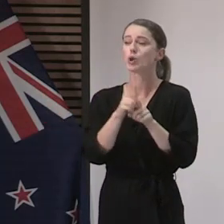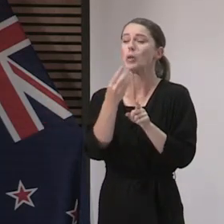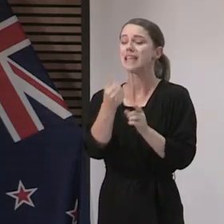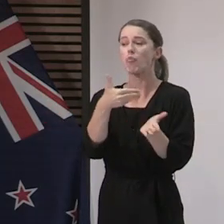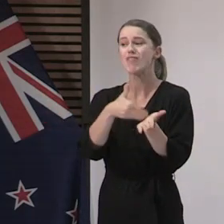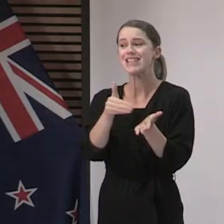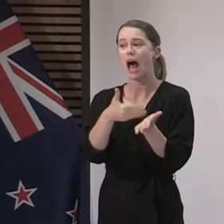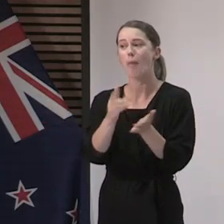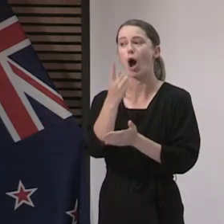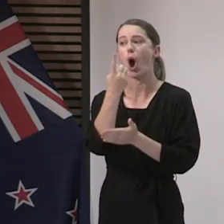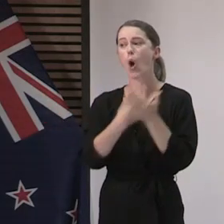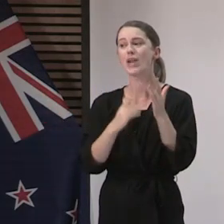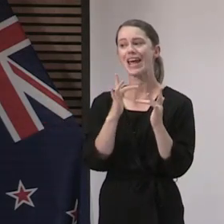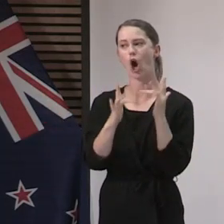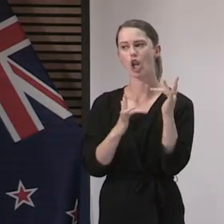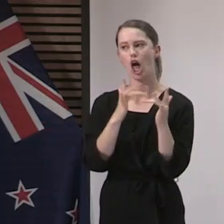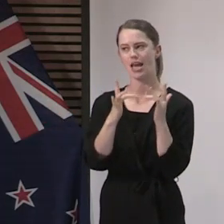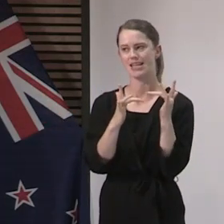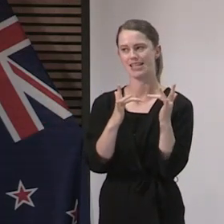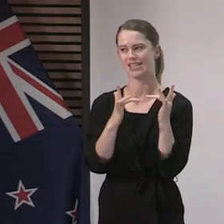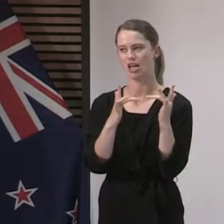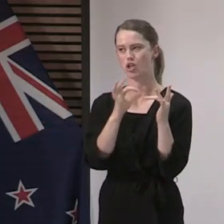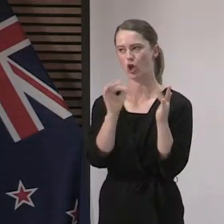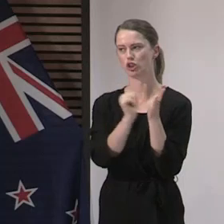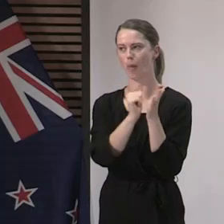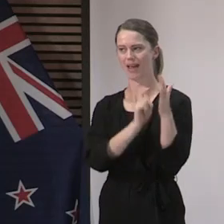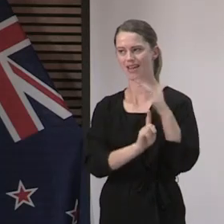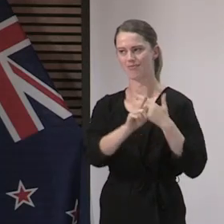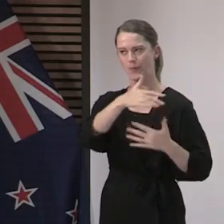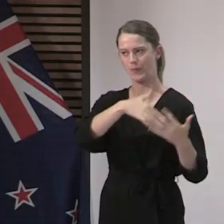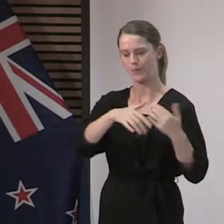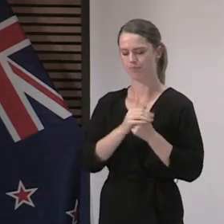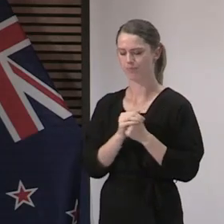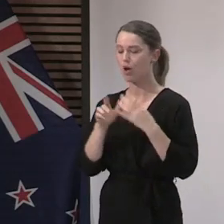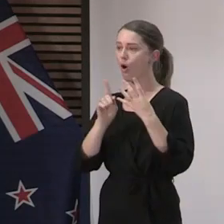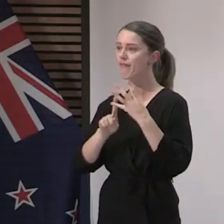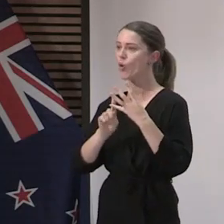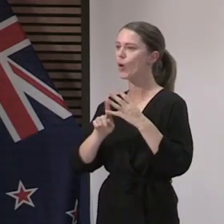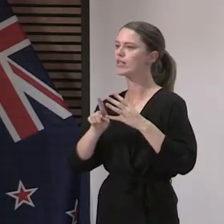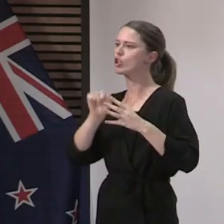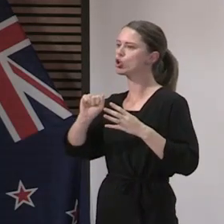manufacturing, forestry will be open, as will retail as